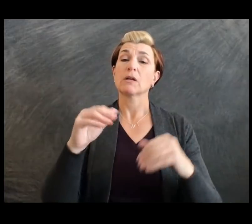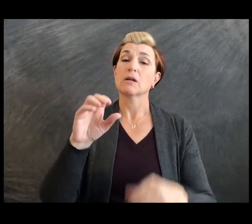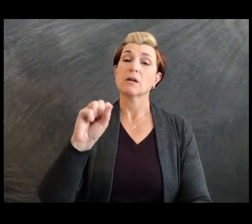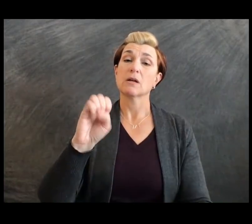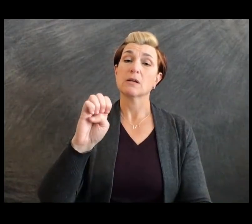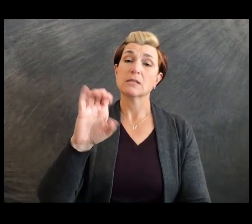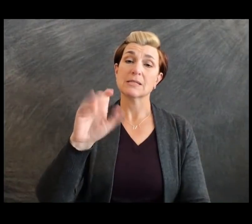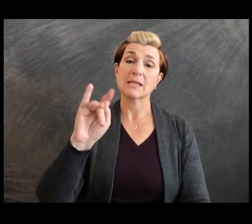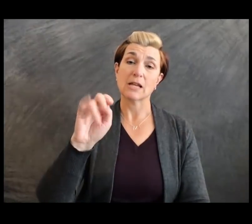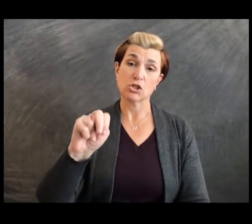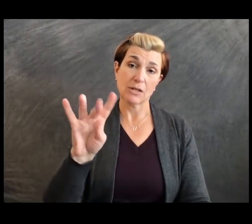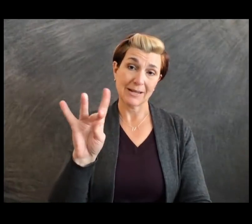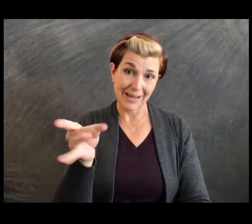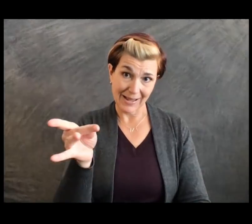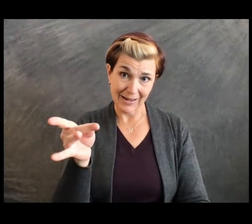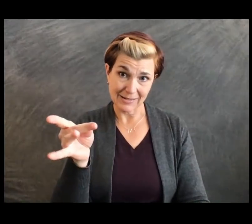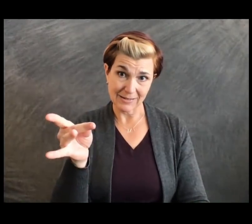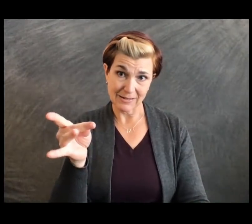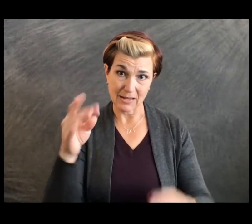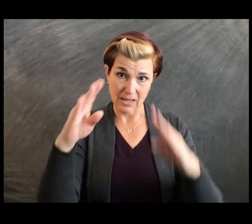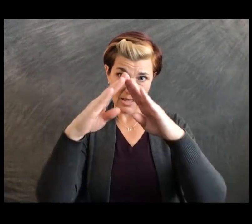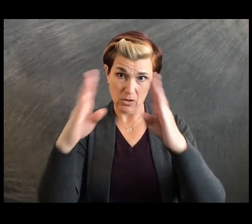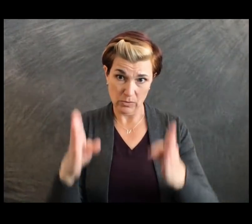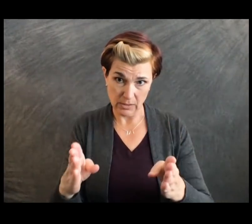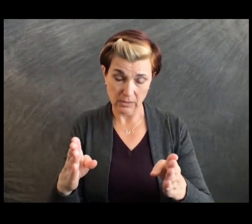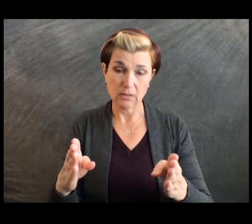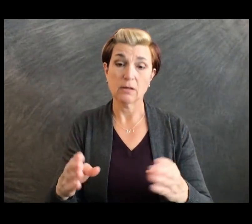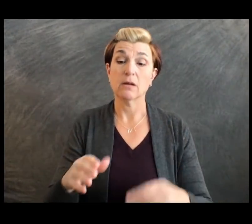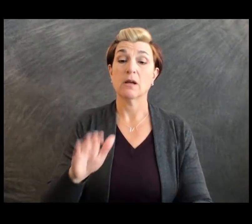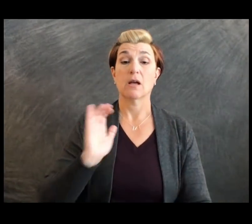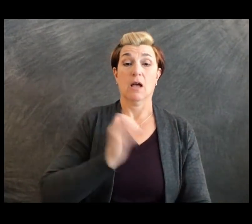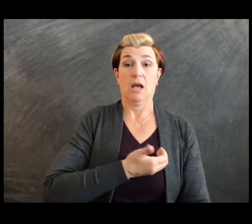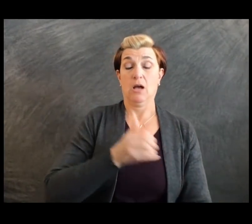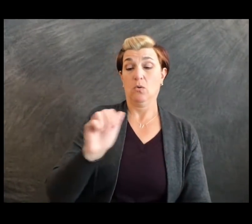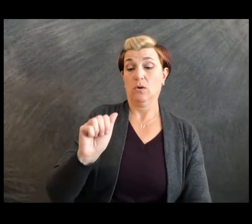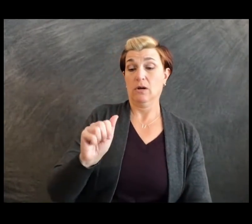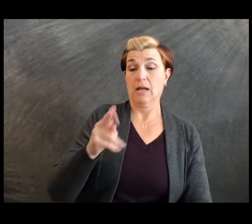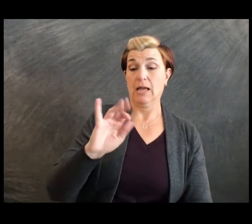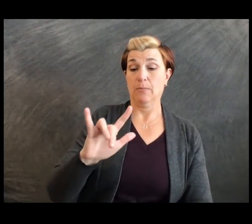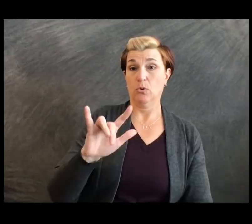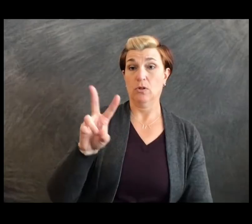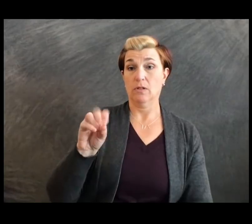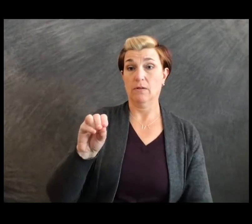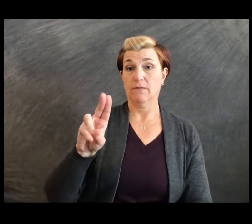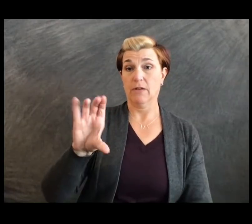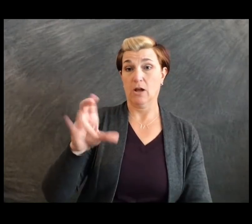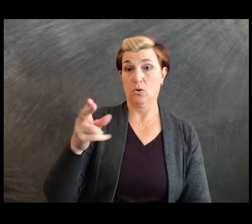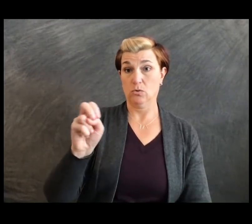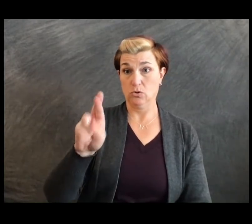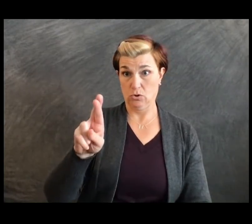the April vouchers will be sent out next week May bouches are already being